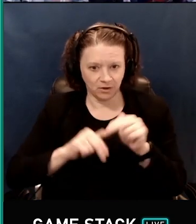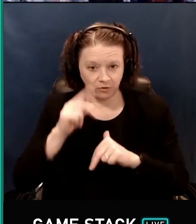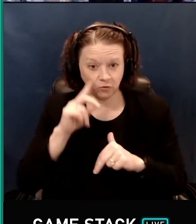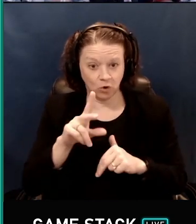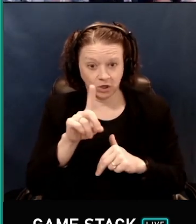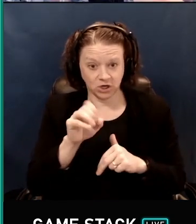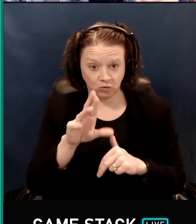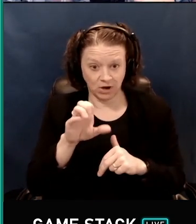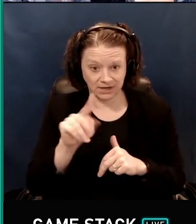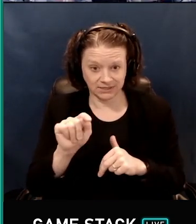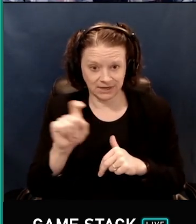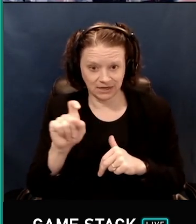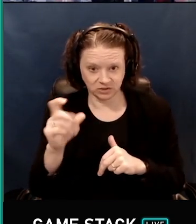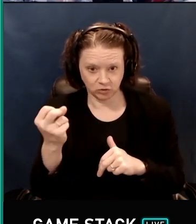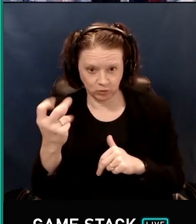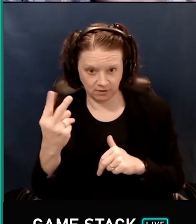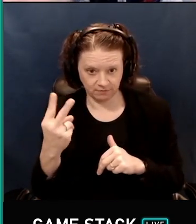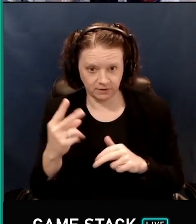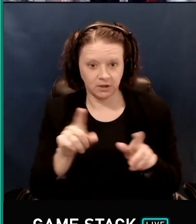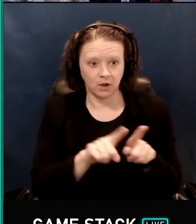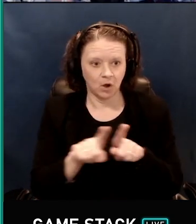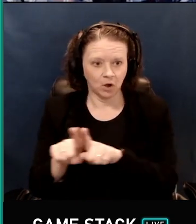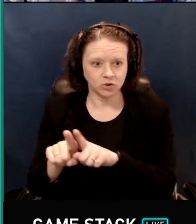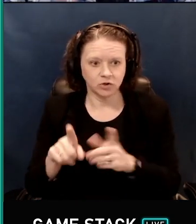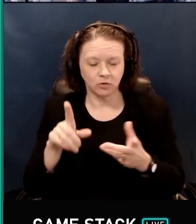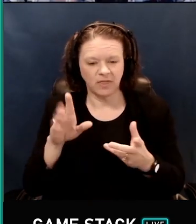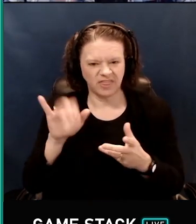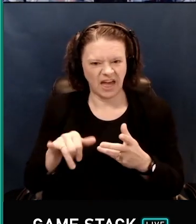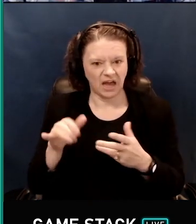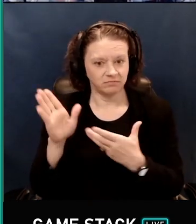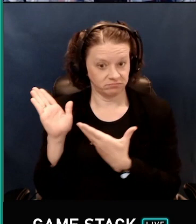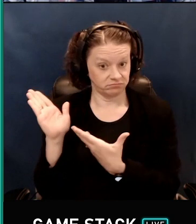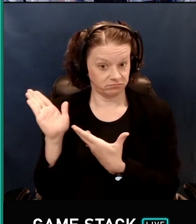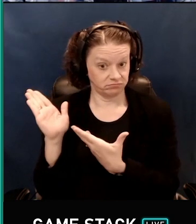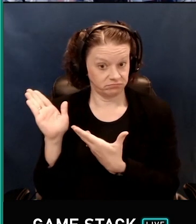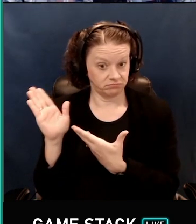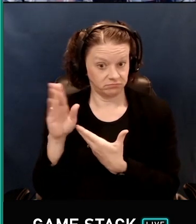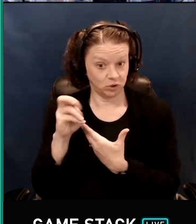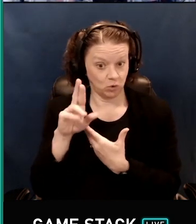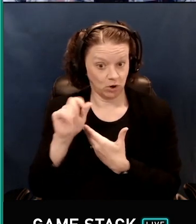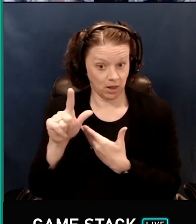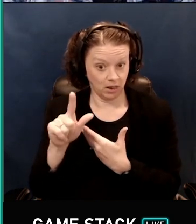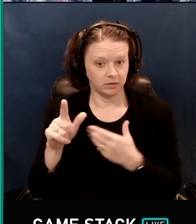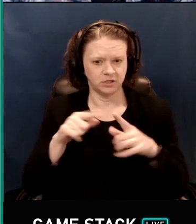and that's a very important step to getting to a DirectStorage ready engine.